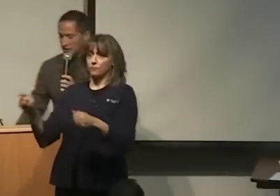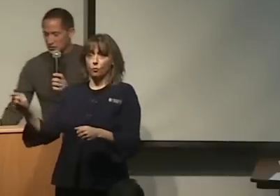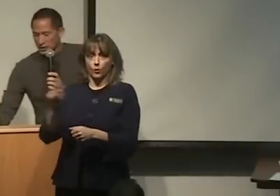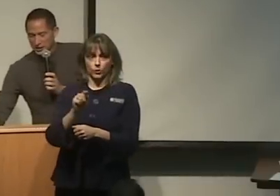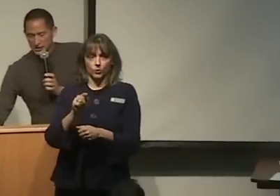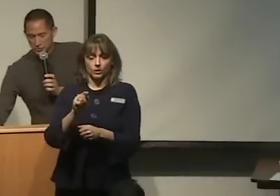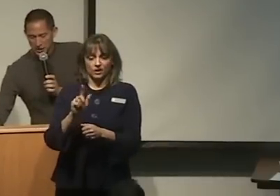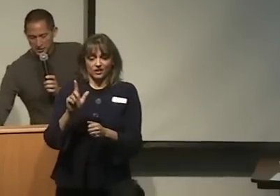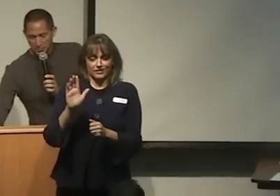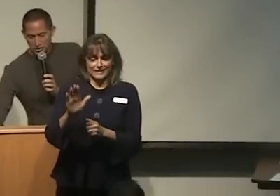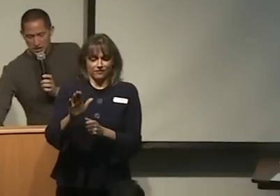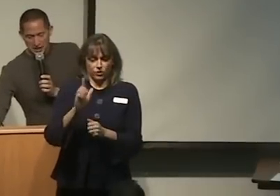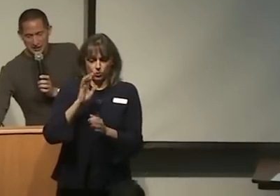to push content outside of the class.